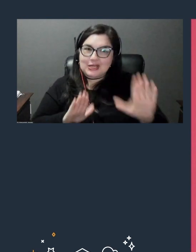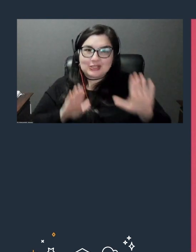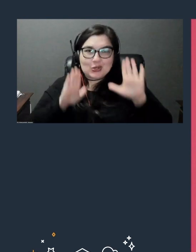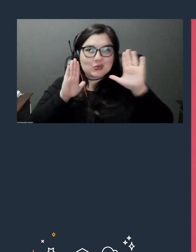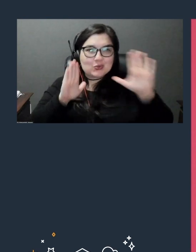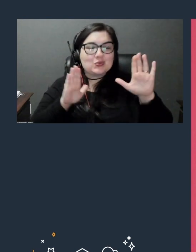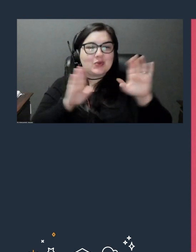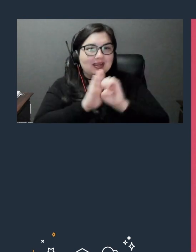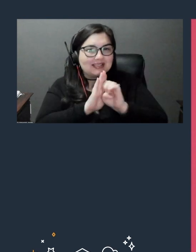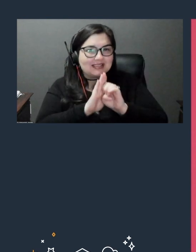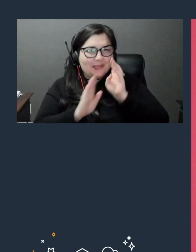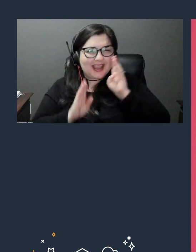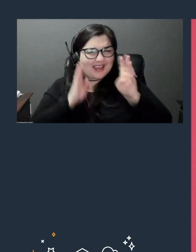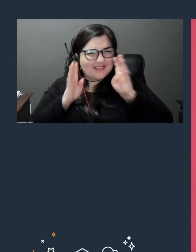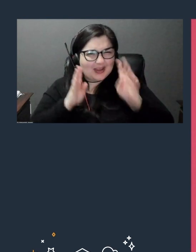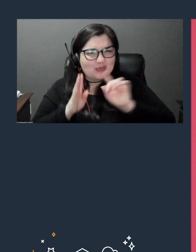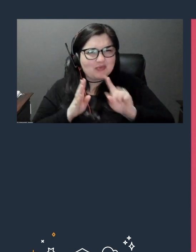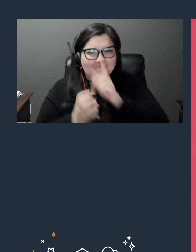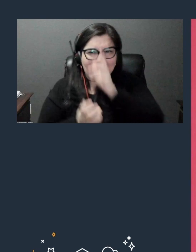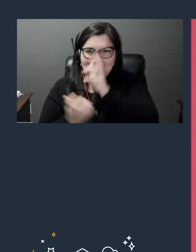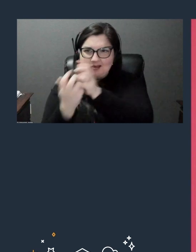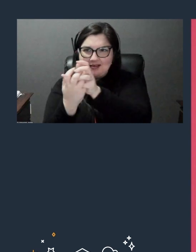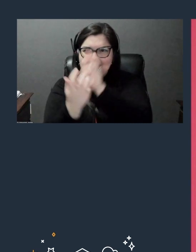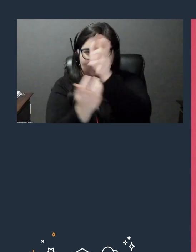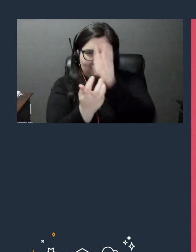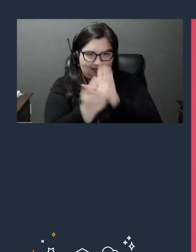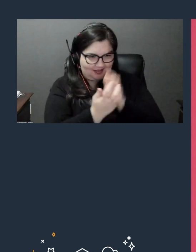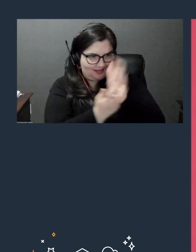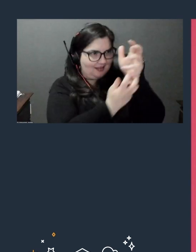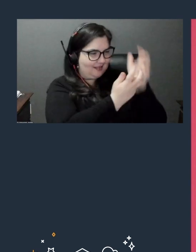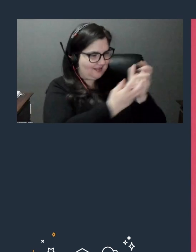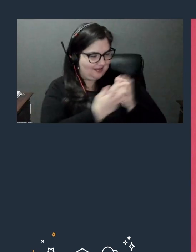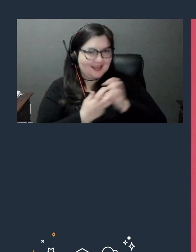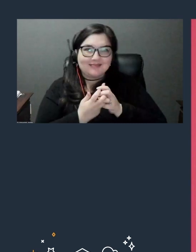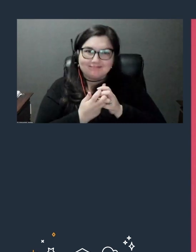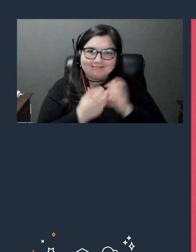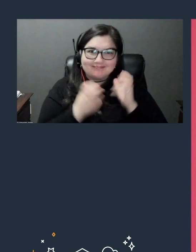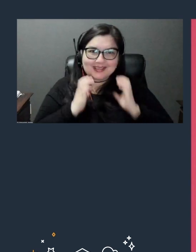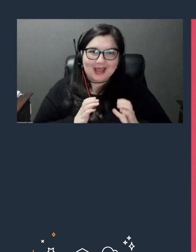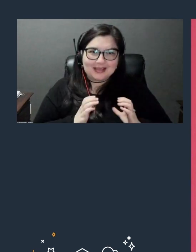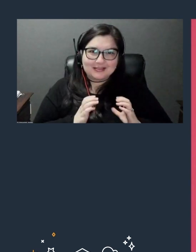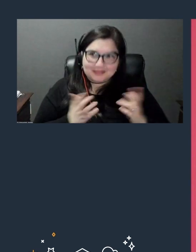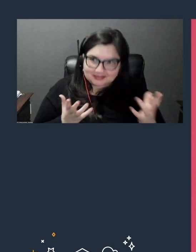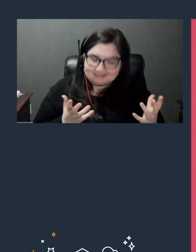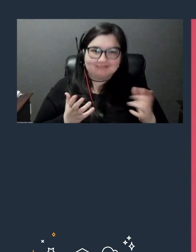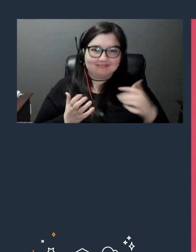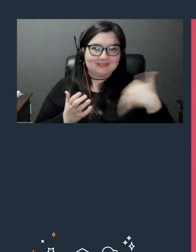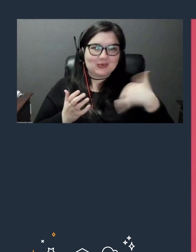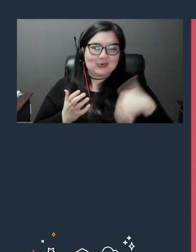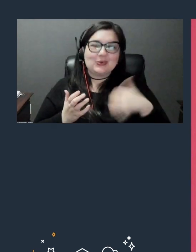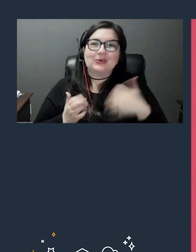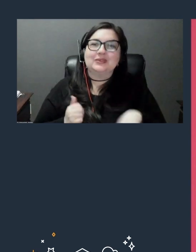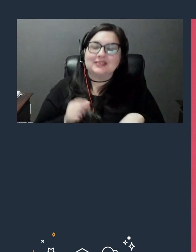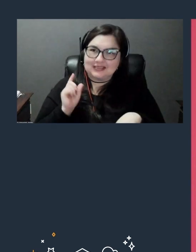of these various customers where they are, you know. Nitish just shared with us that there are customers who have